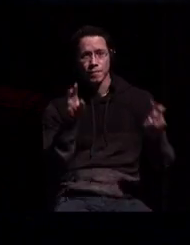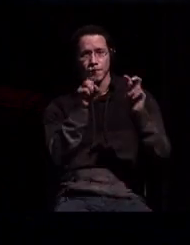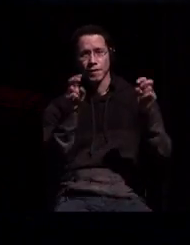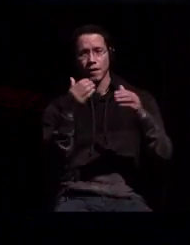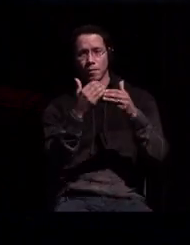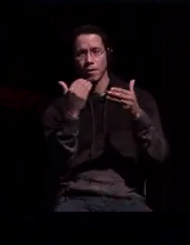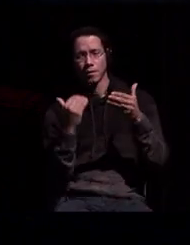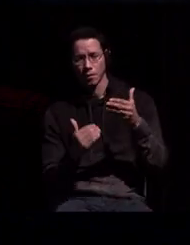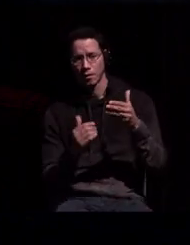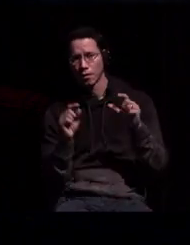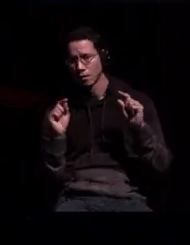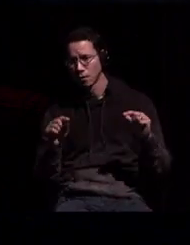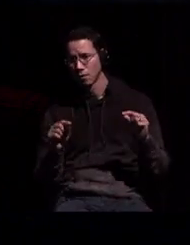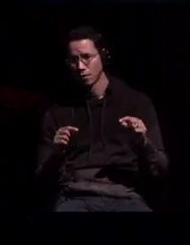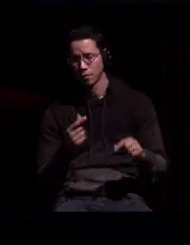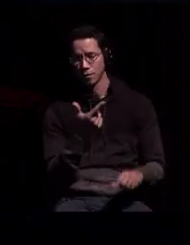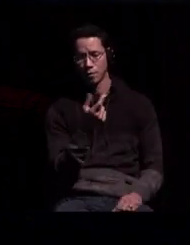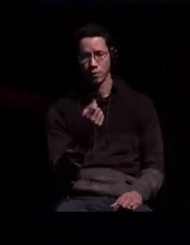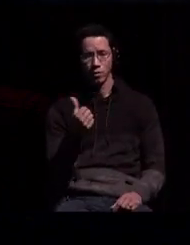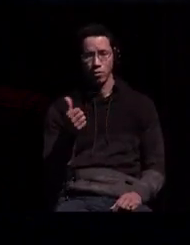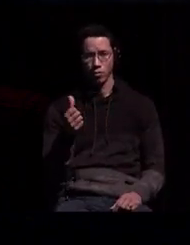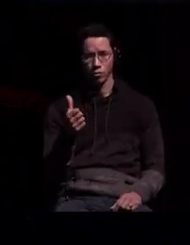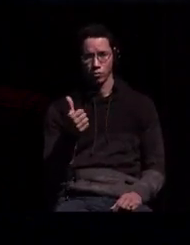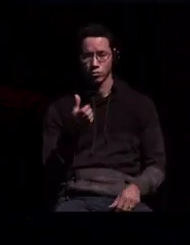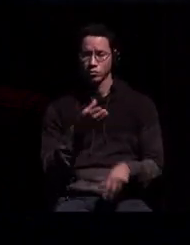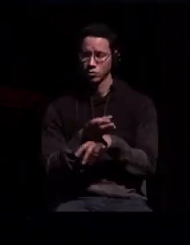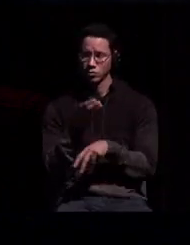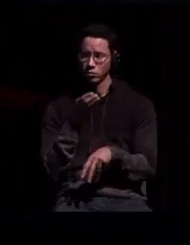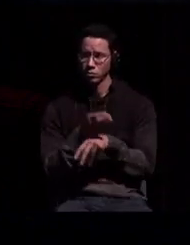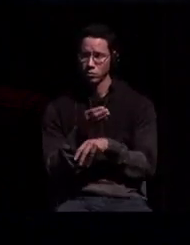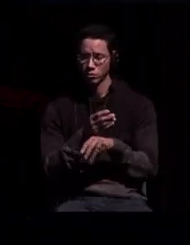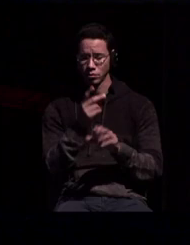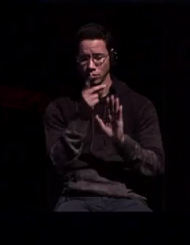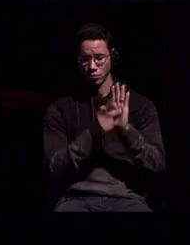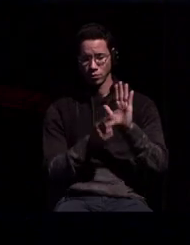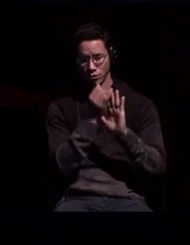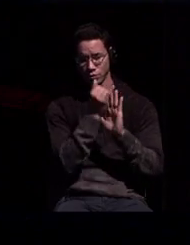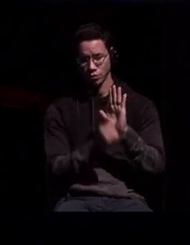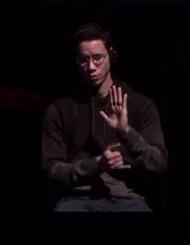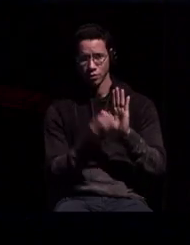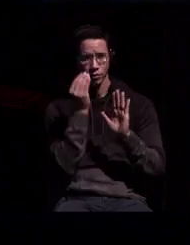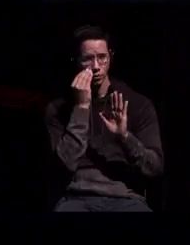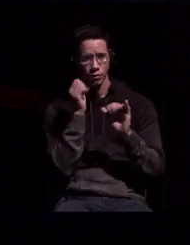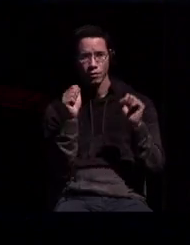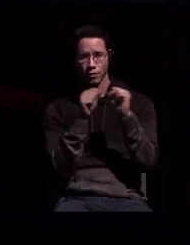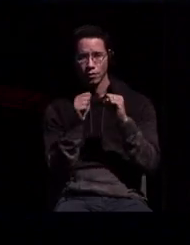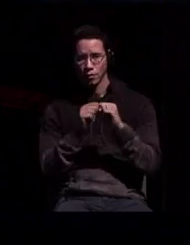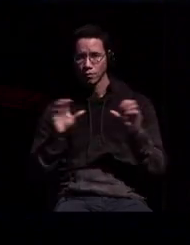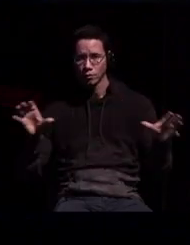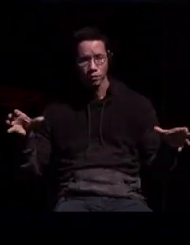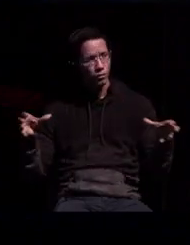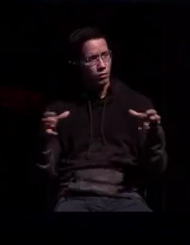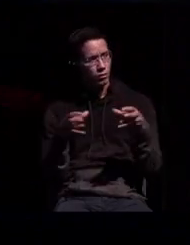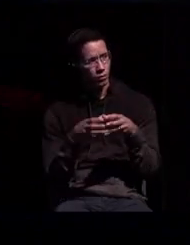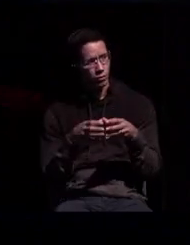In 2011 for example I took part in a project where we tried to build a sustainable, responsible tourism curricula for Bolivia,